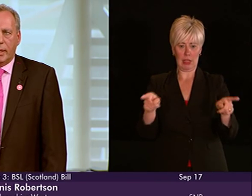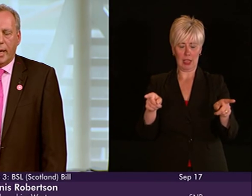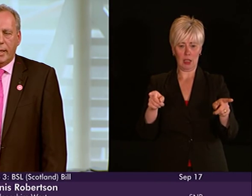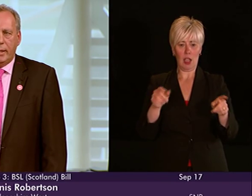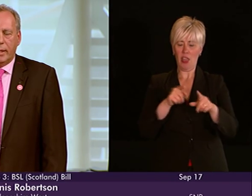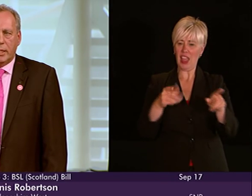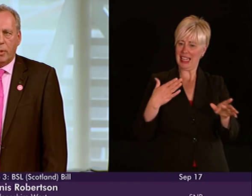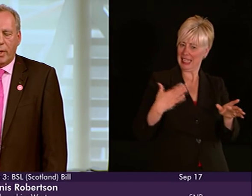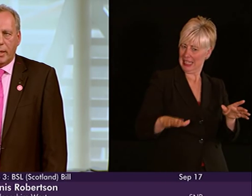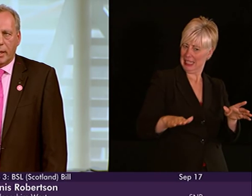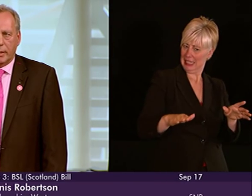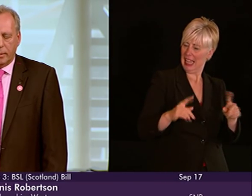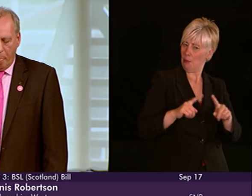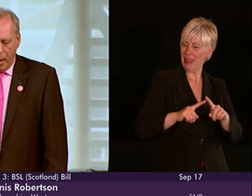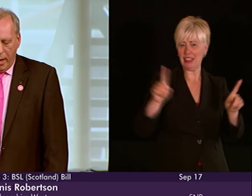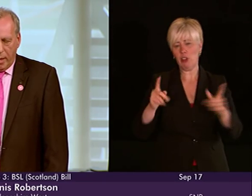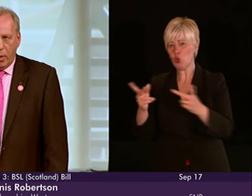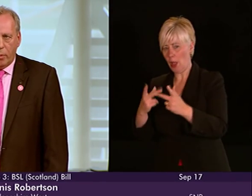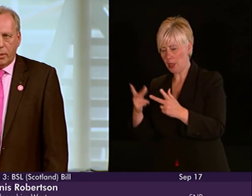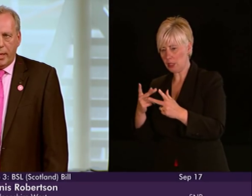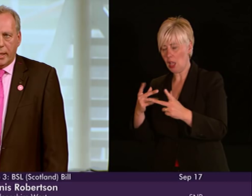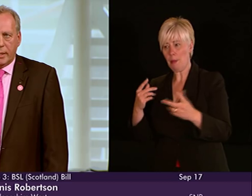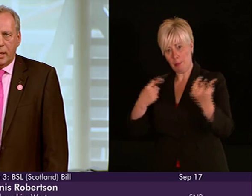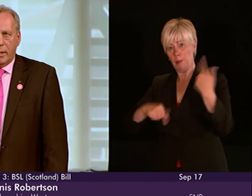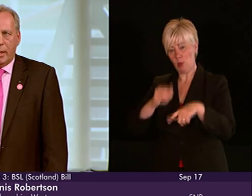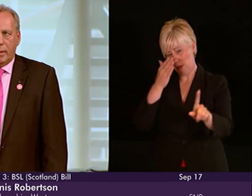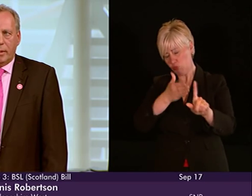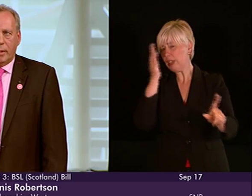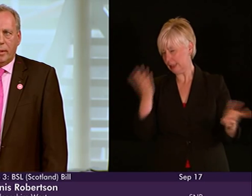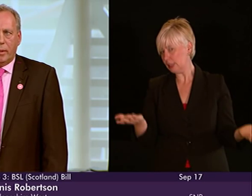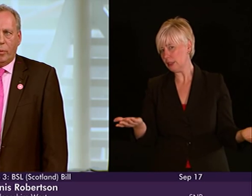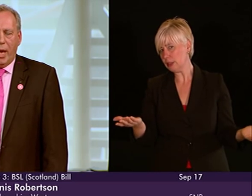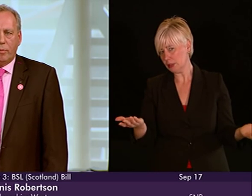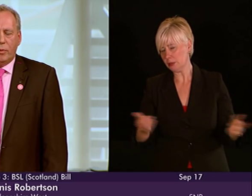different need, but one that needs to be recognised. The point that I want to make is that we have